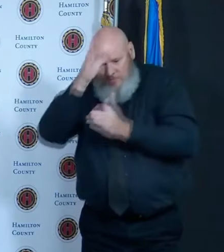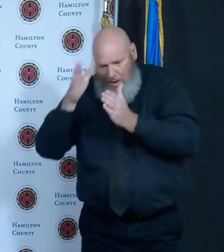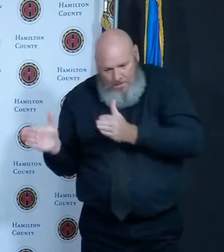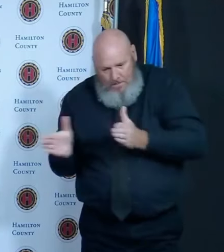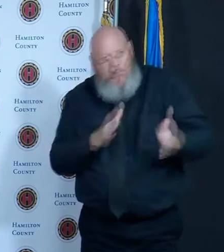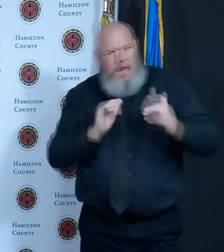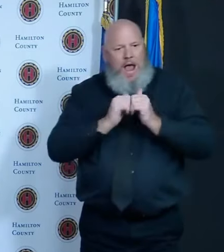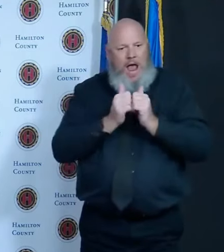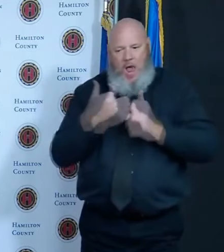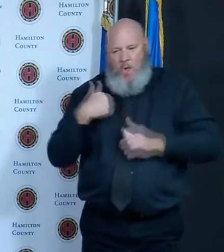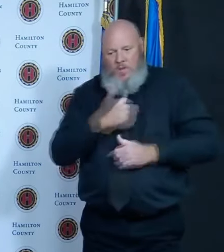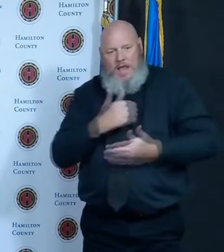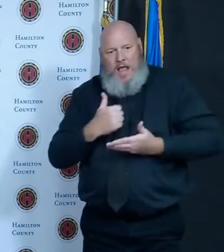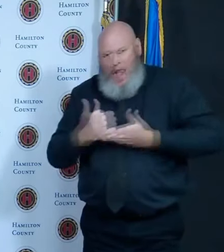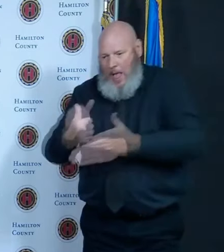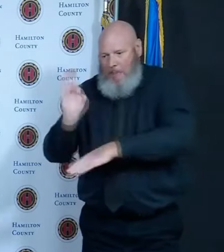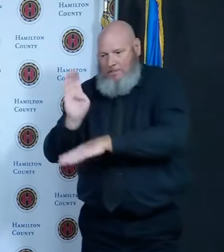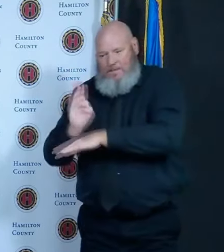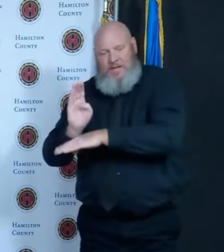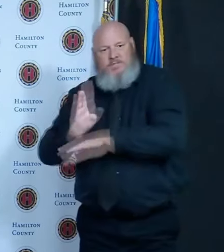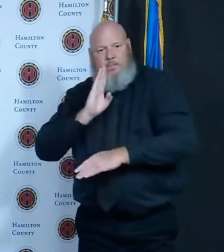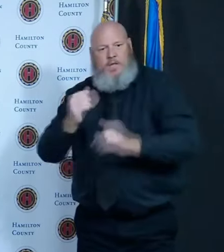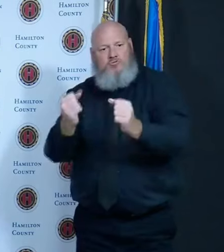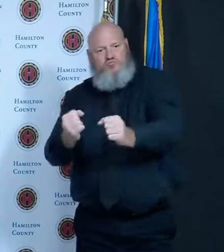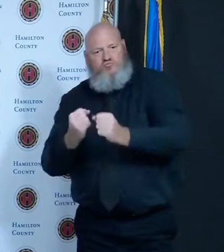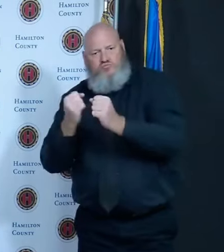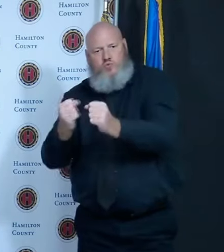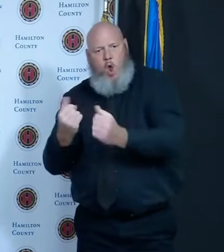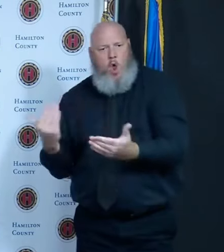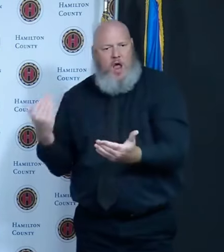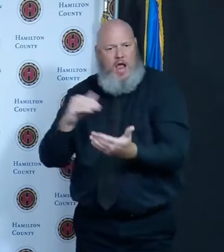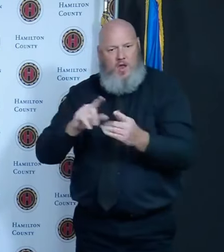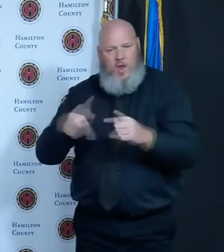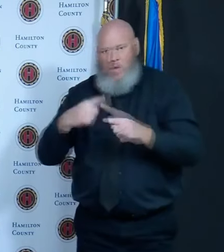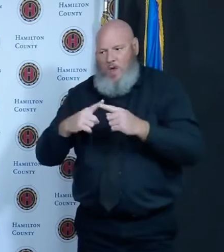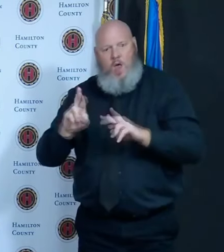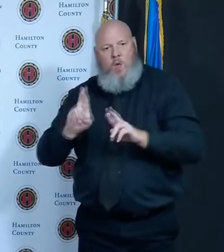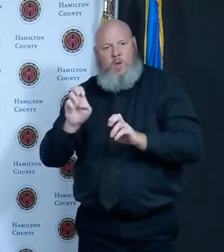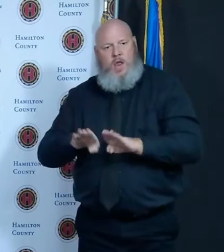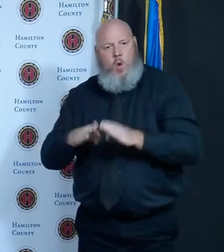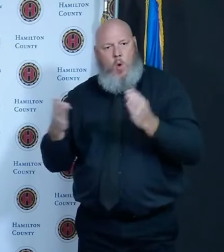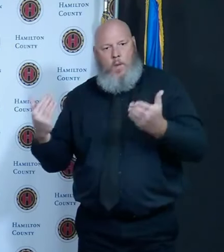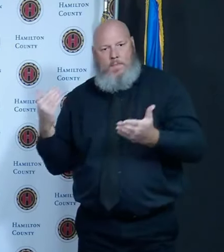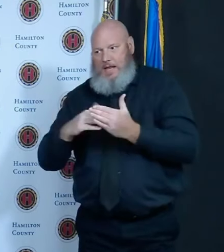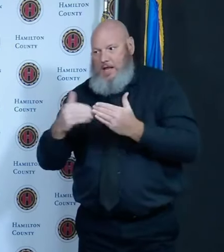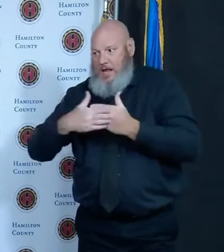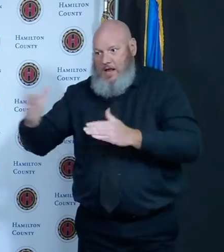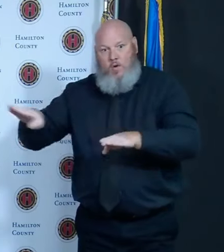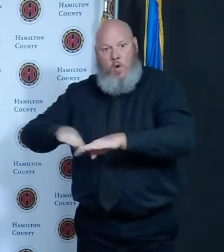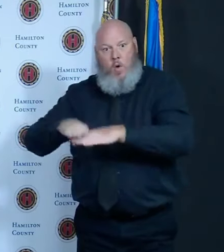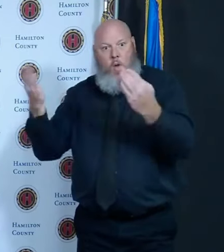now and so in the right now time period I can share with you that the restart